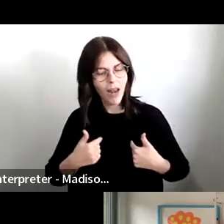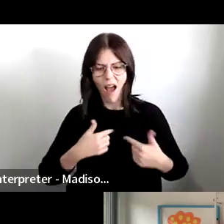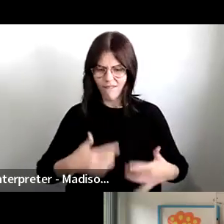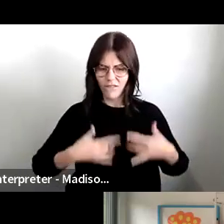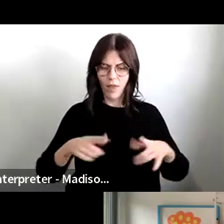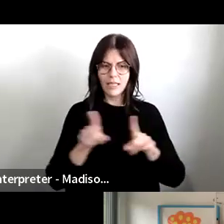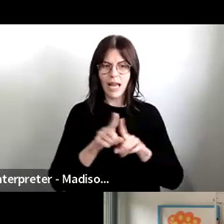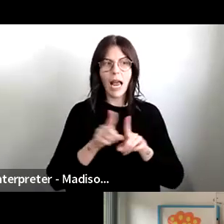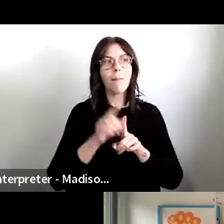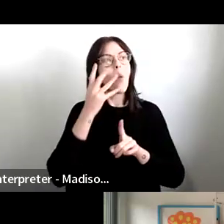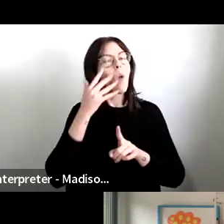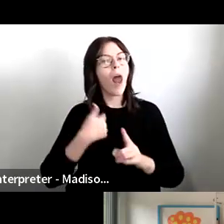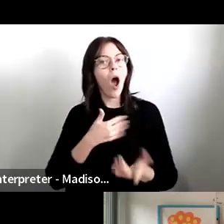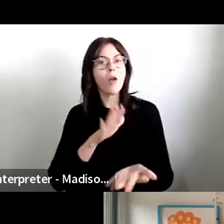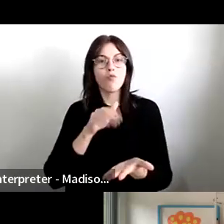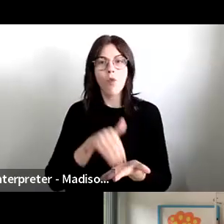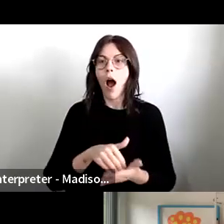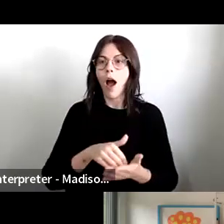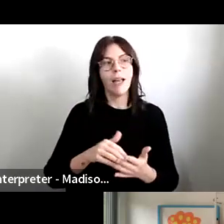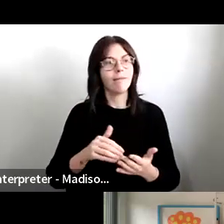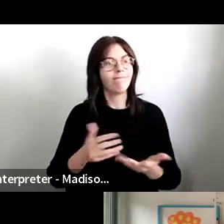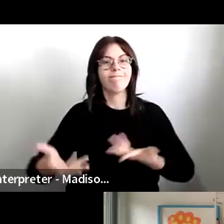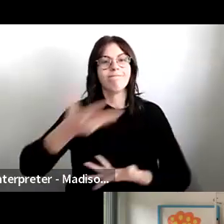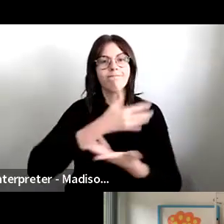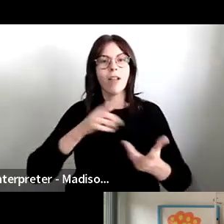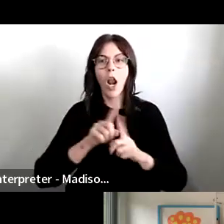session like this and speaking to someone who has experience like that, hearing from others,